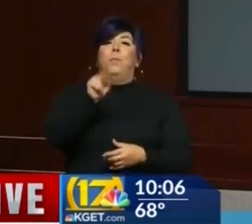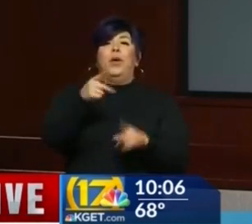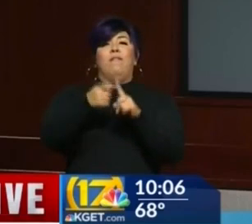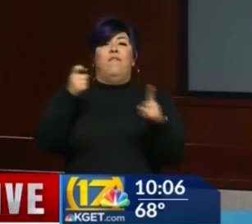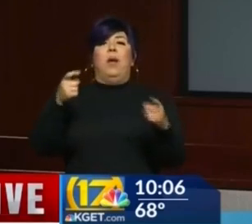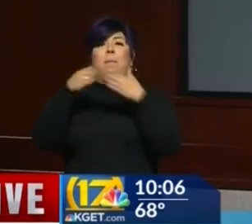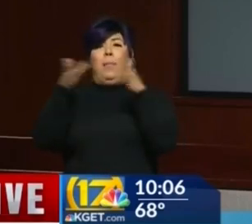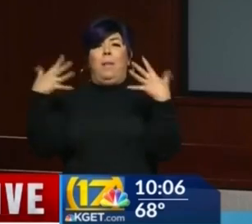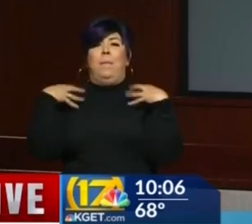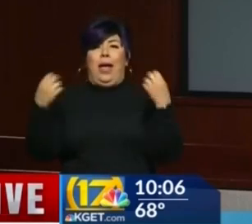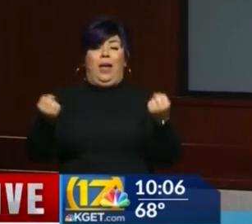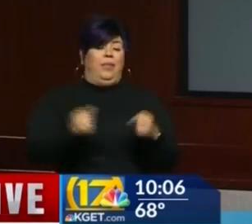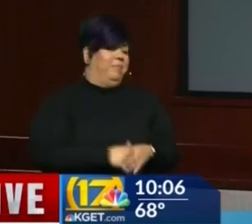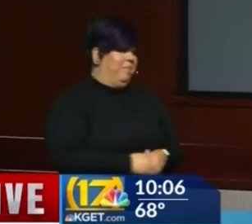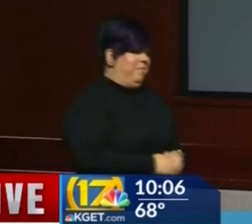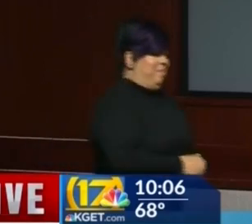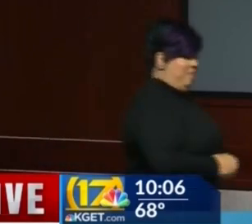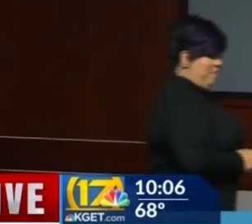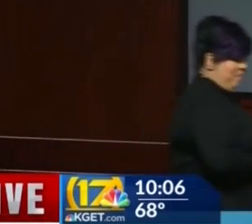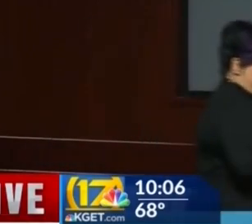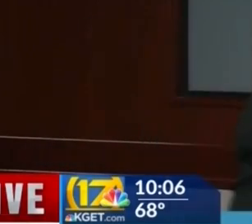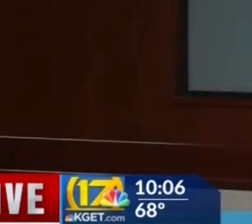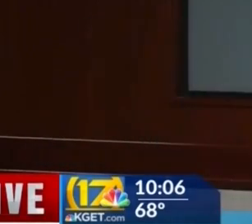SATURDAY 922 P.M. PM ON TUESDAY THROUGH